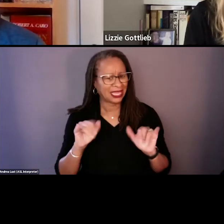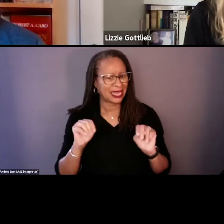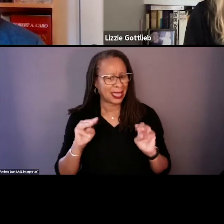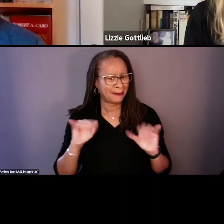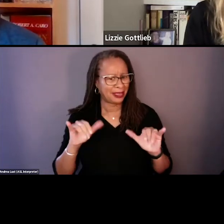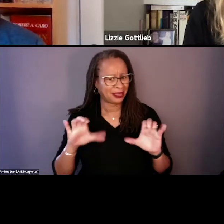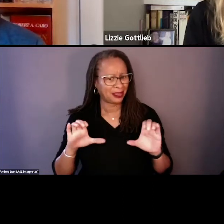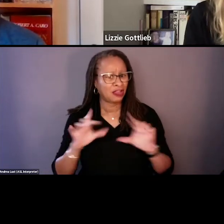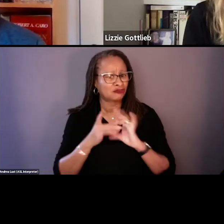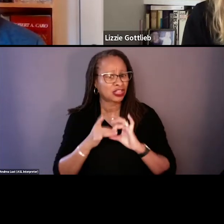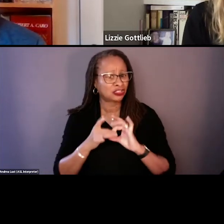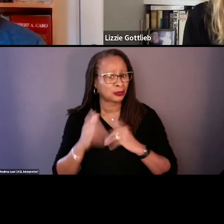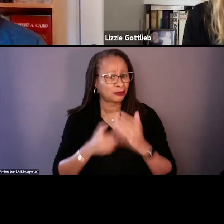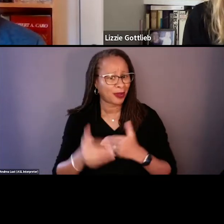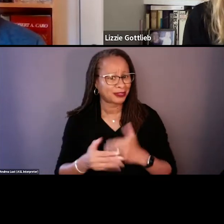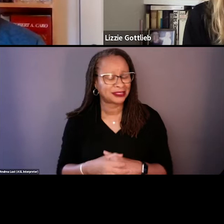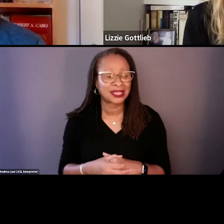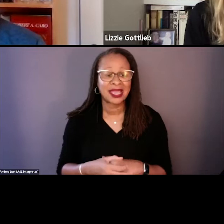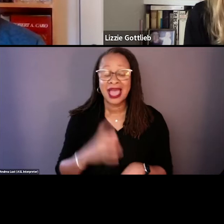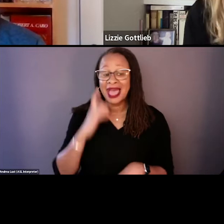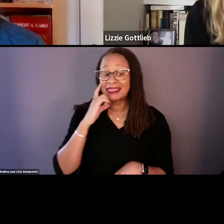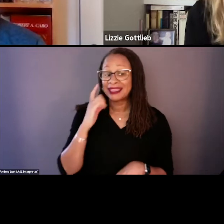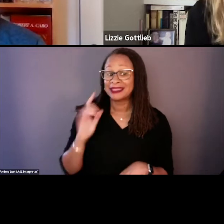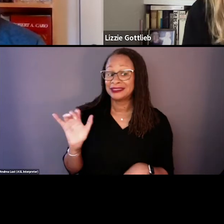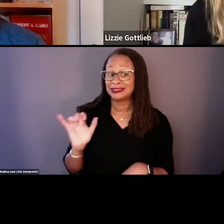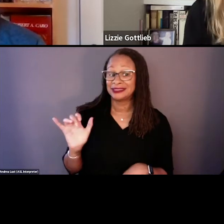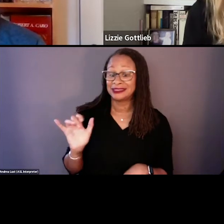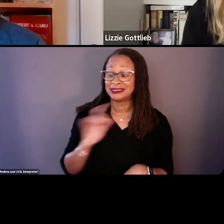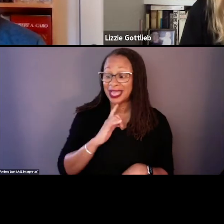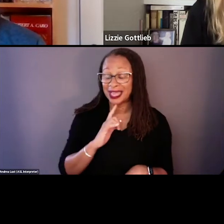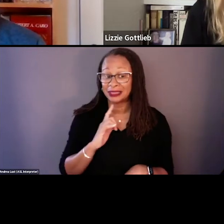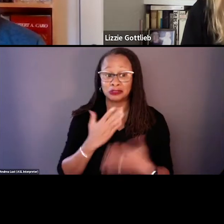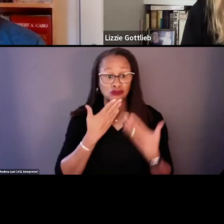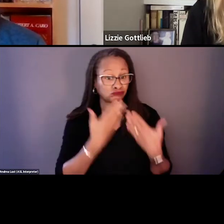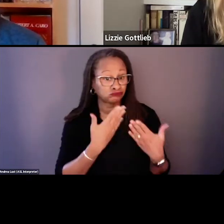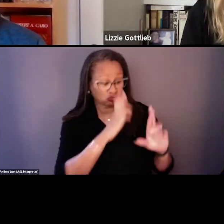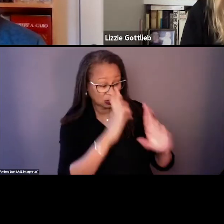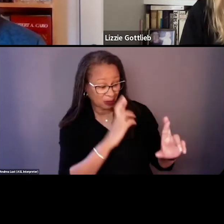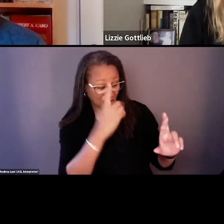dynamic relationship process." And I think he said it out of a sort of gracious